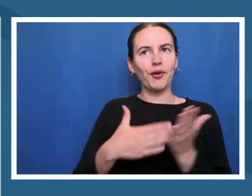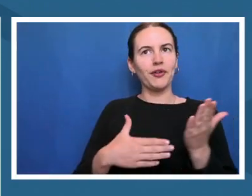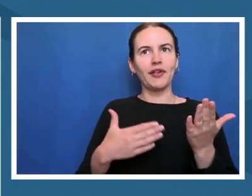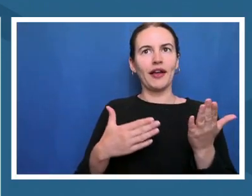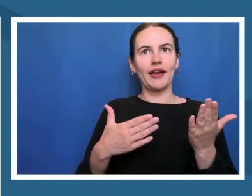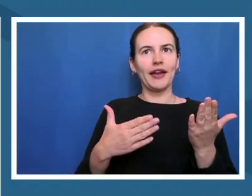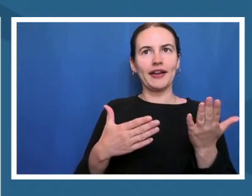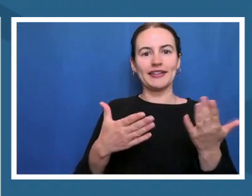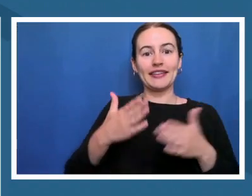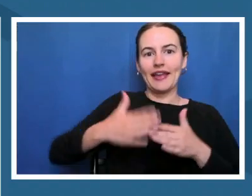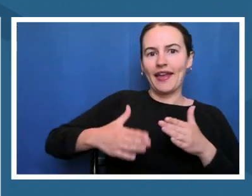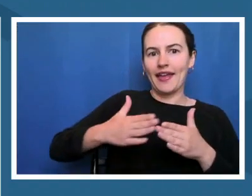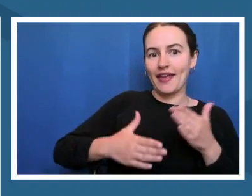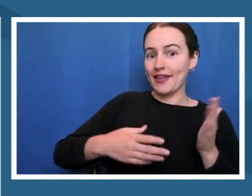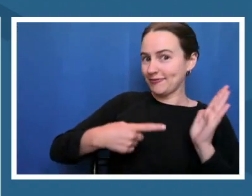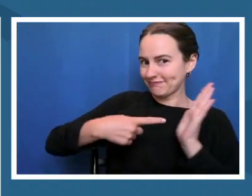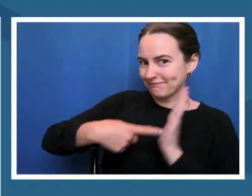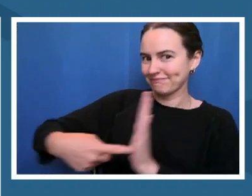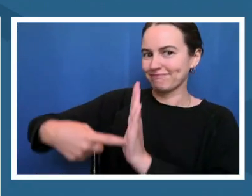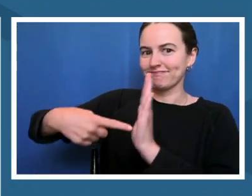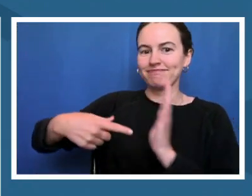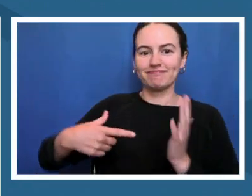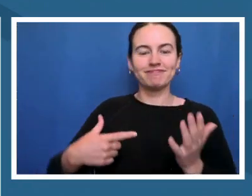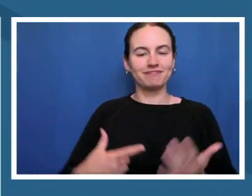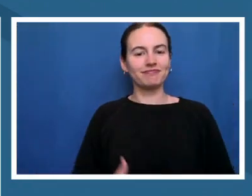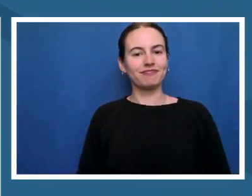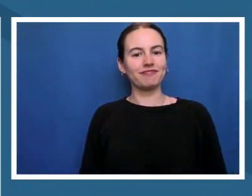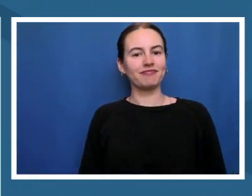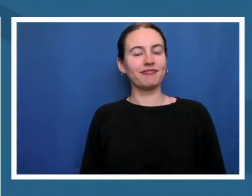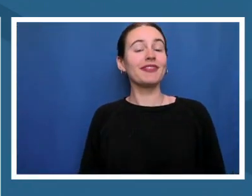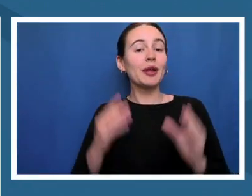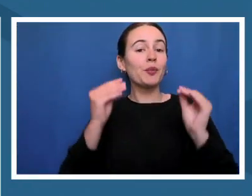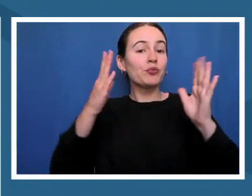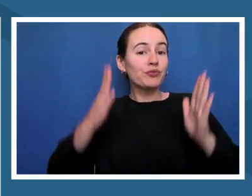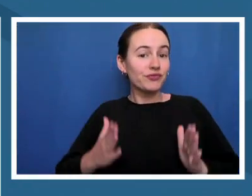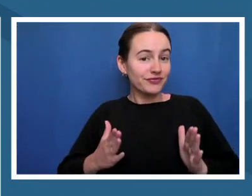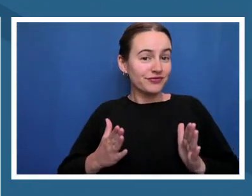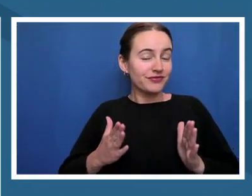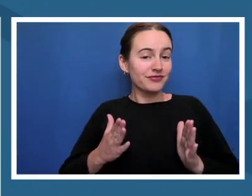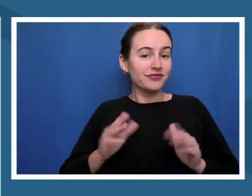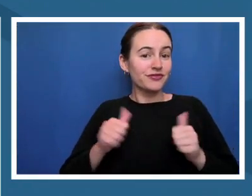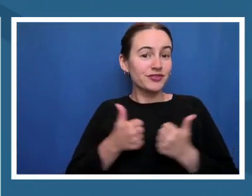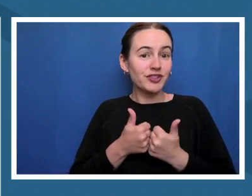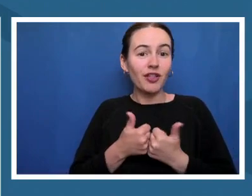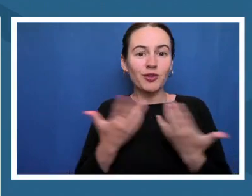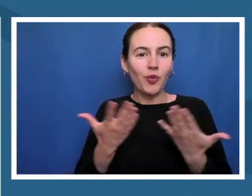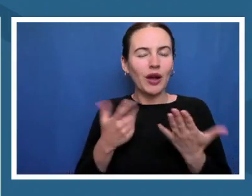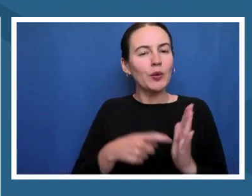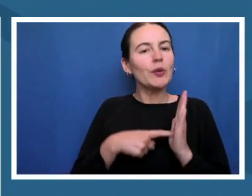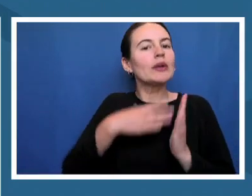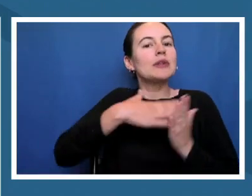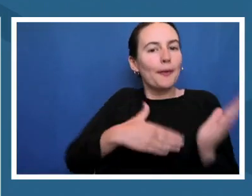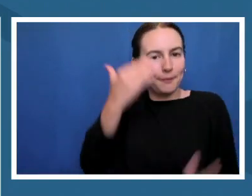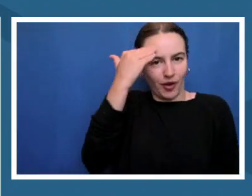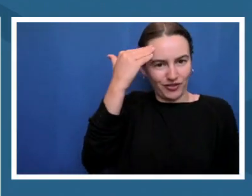think so part of an instructor's challenge is to have some knowledge so